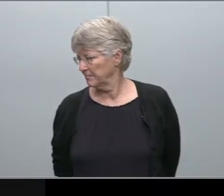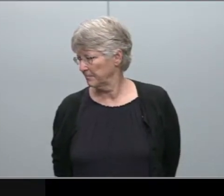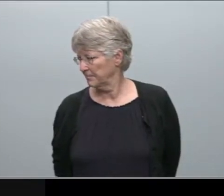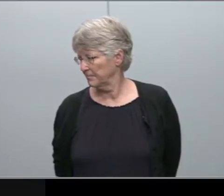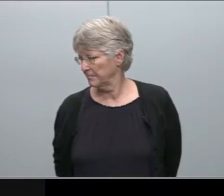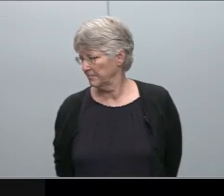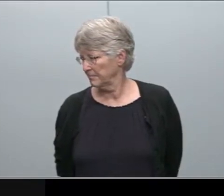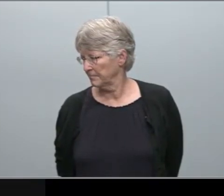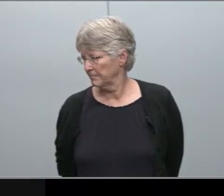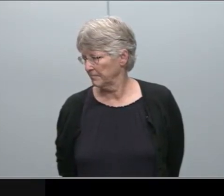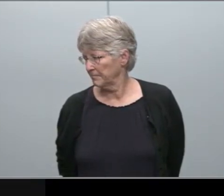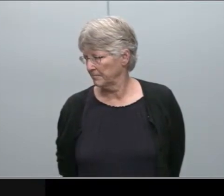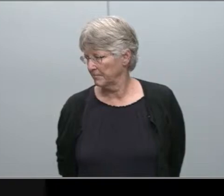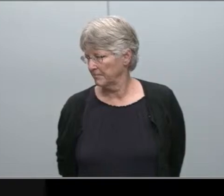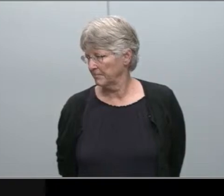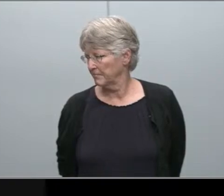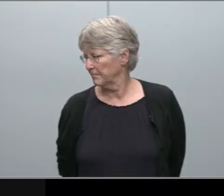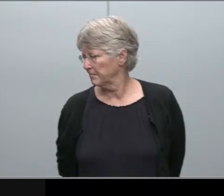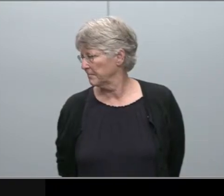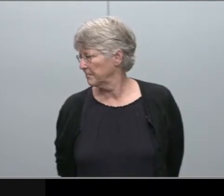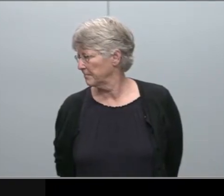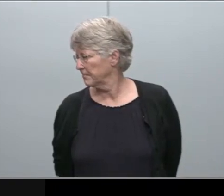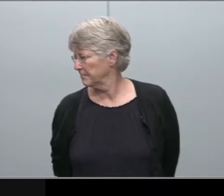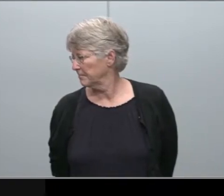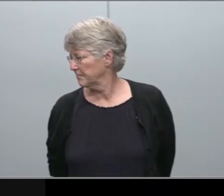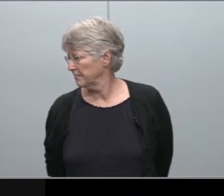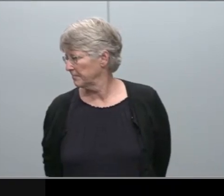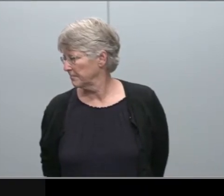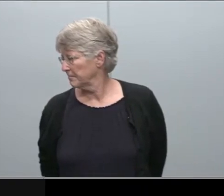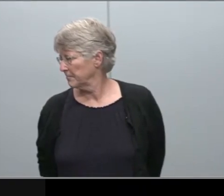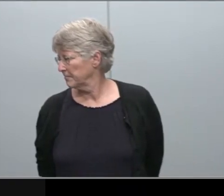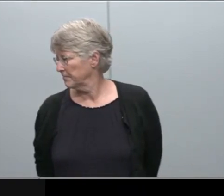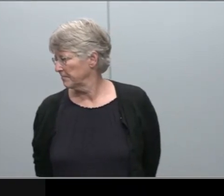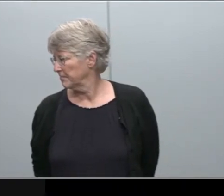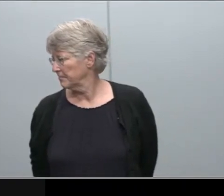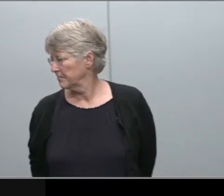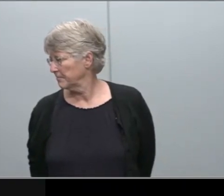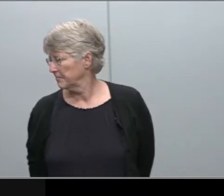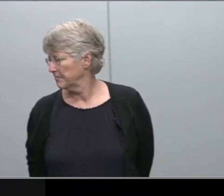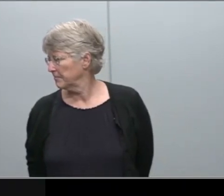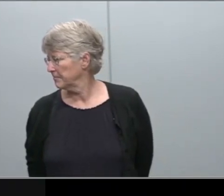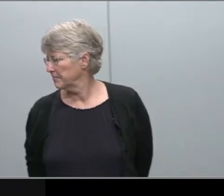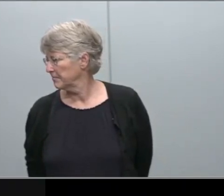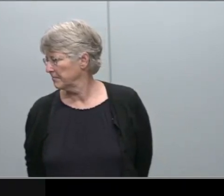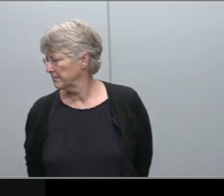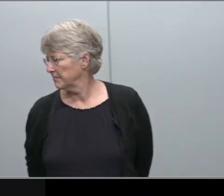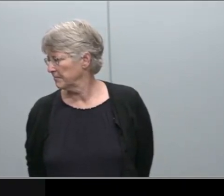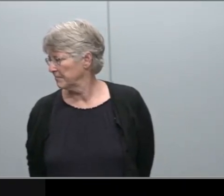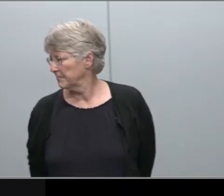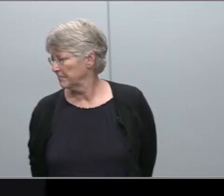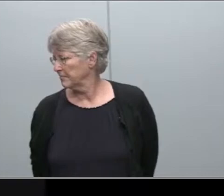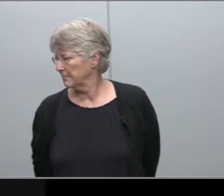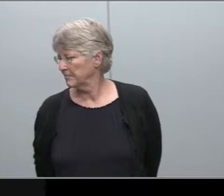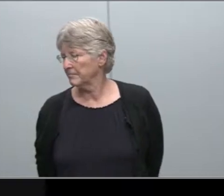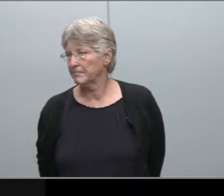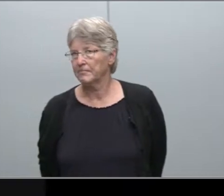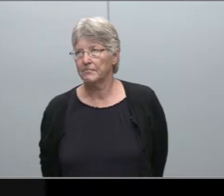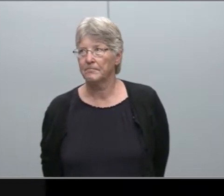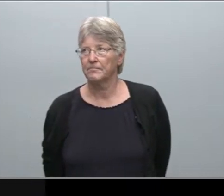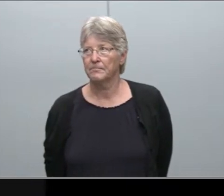are differentiating instruction to meet the individual needs of students." And so if there's anyone who would like to add more